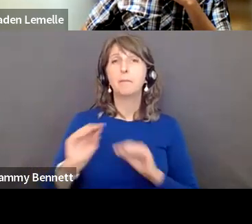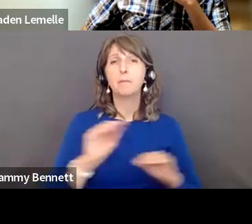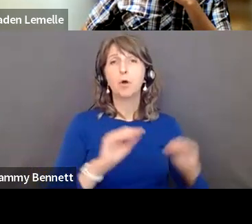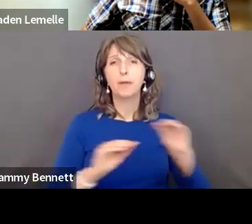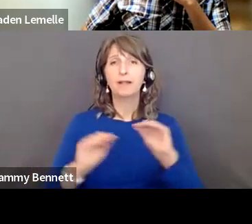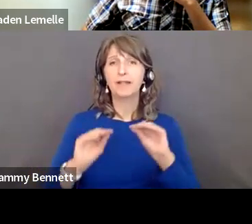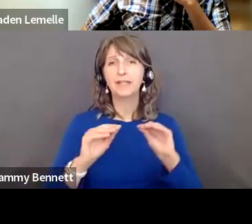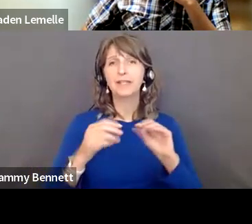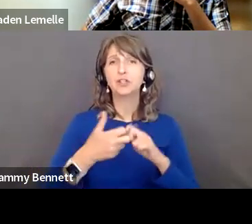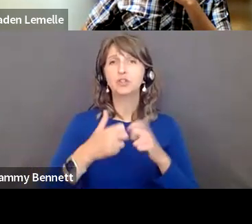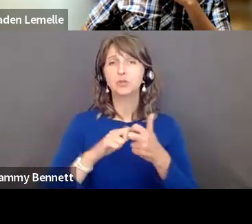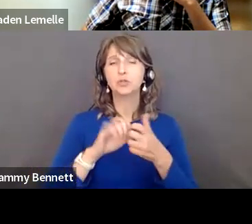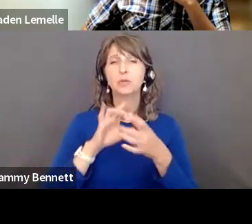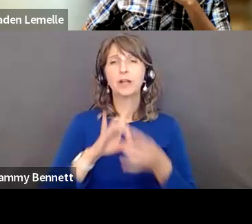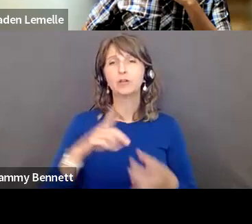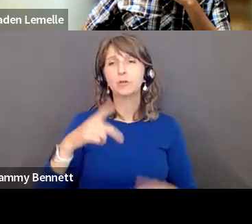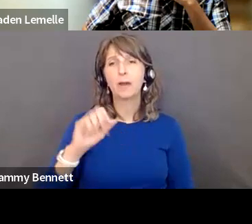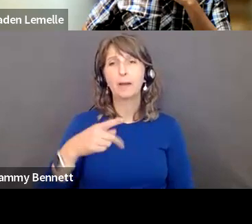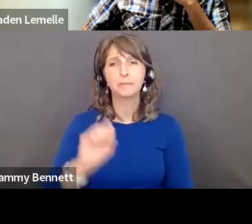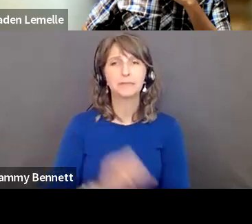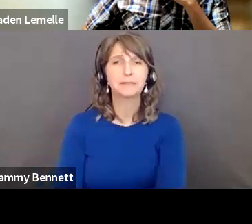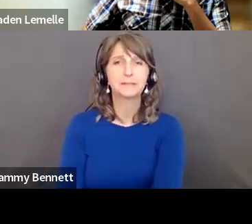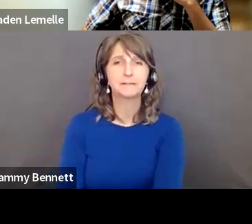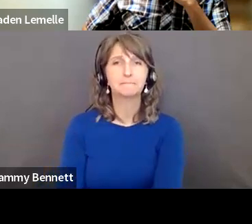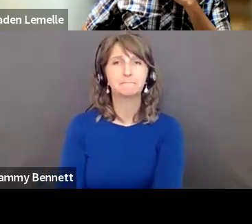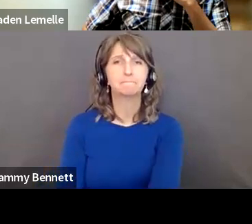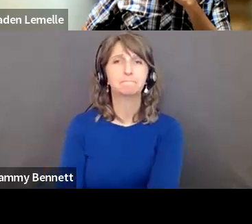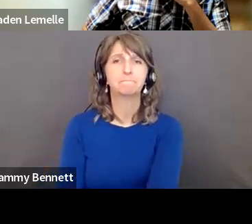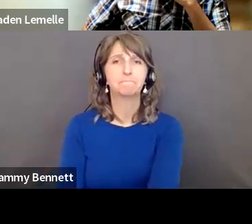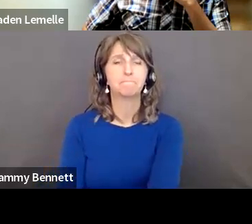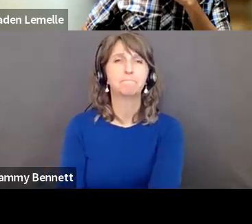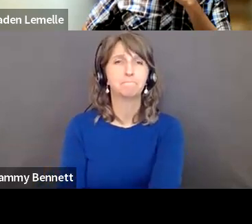So. Yeah.